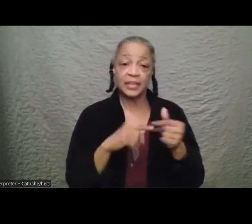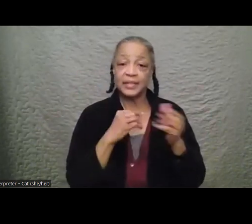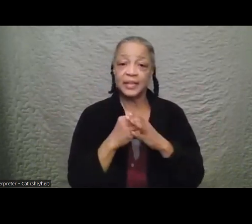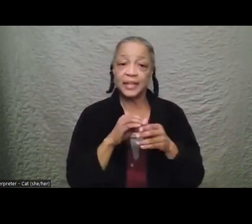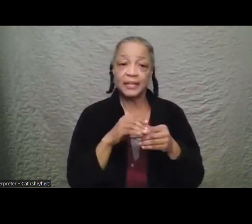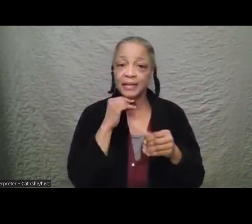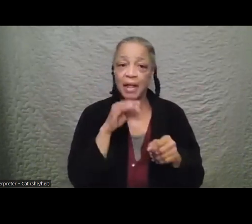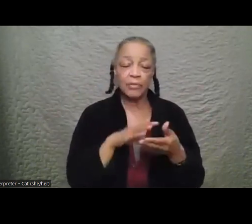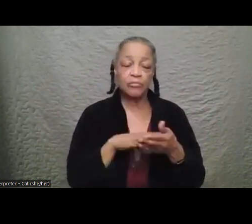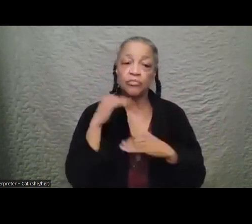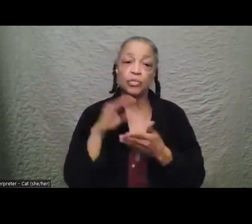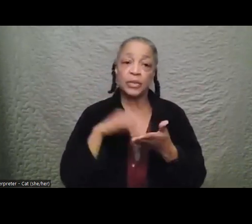to play.